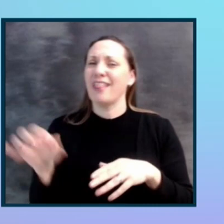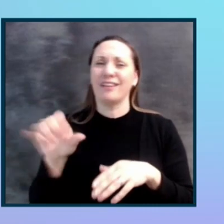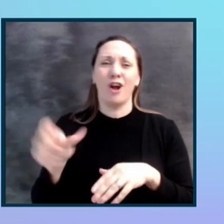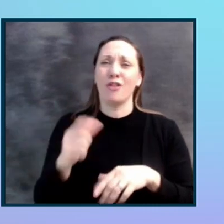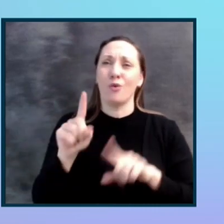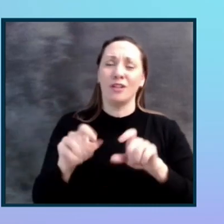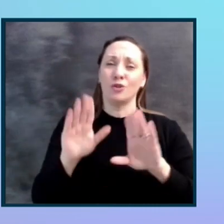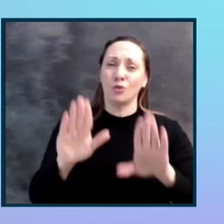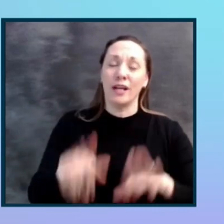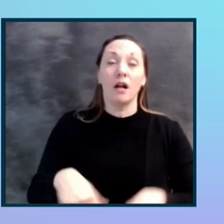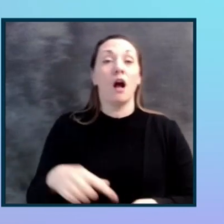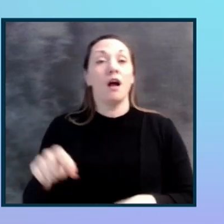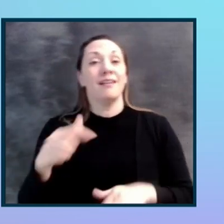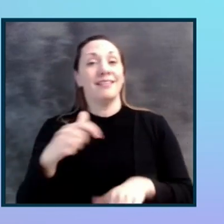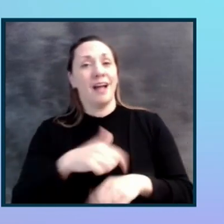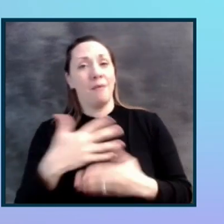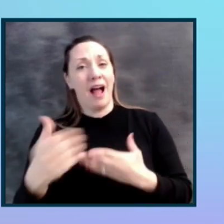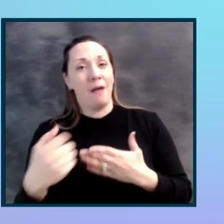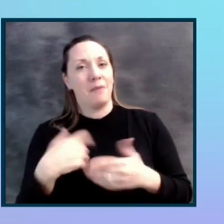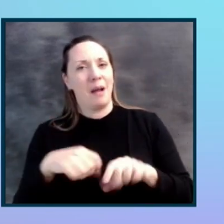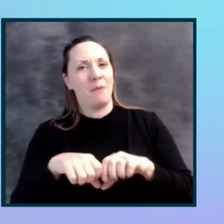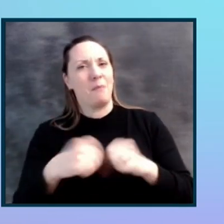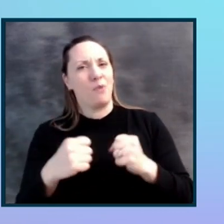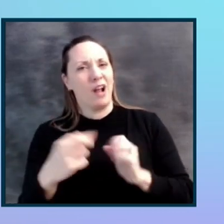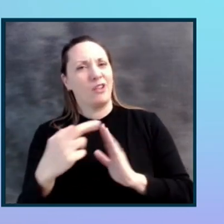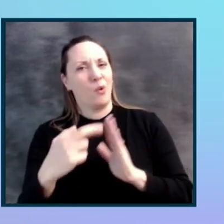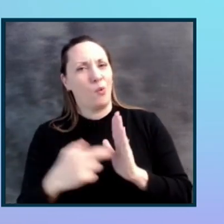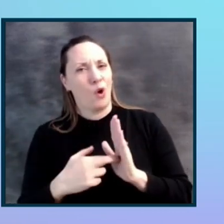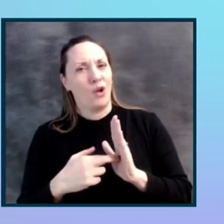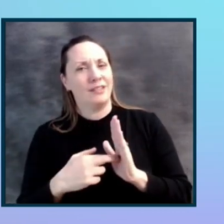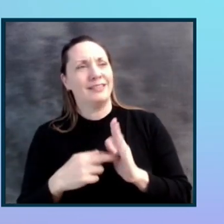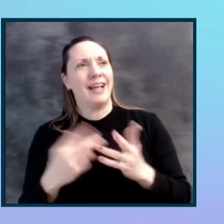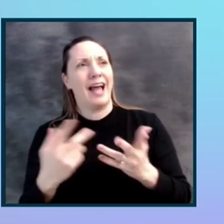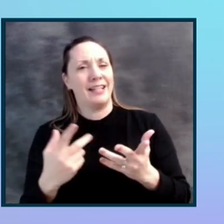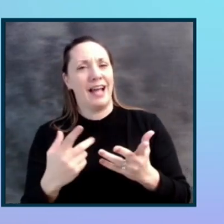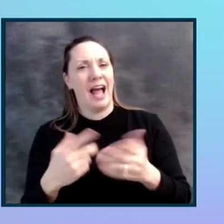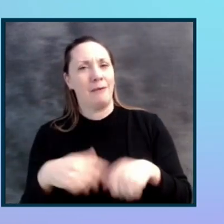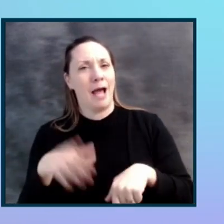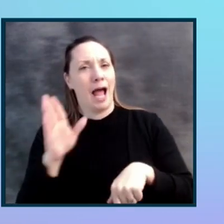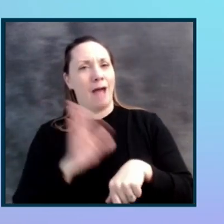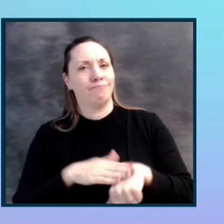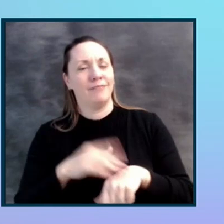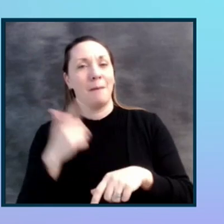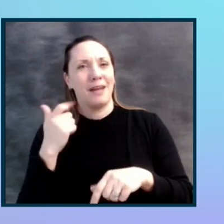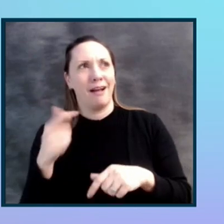I'm gonna break the rules and get slapped on the list because there is a question here